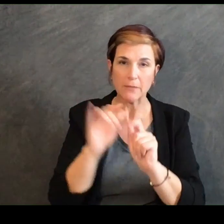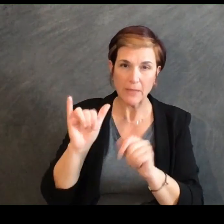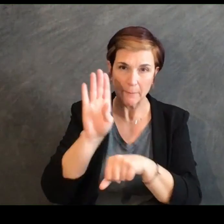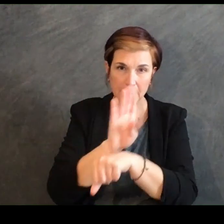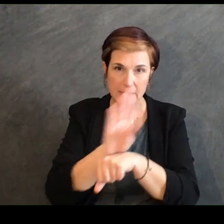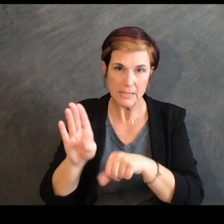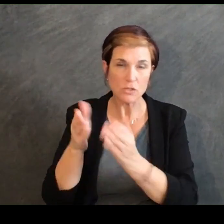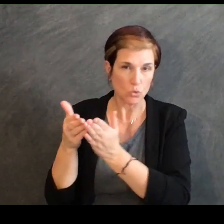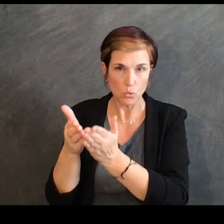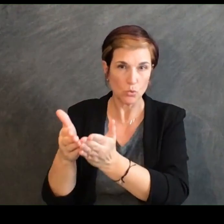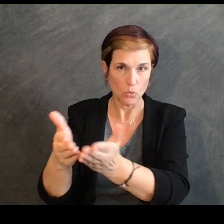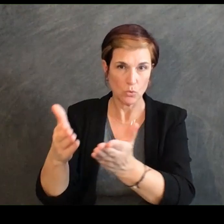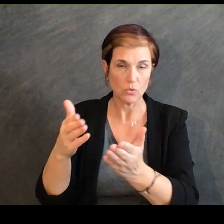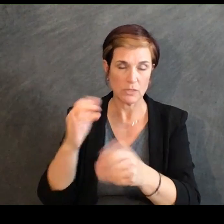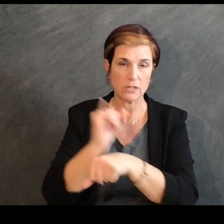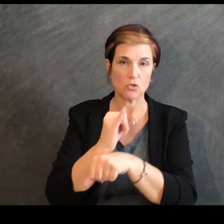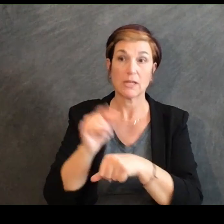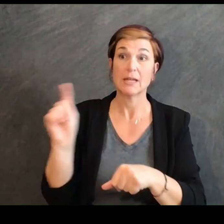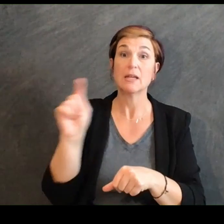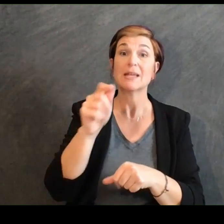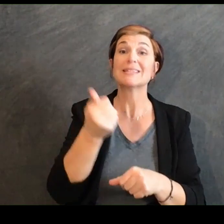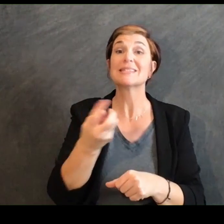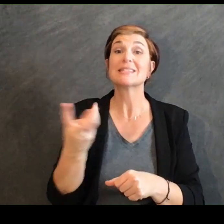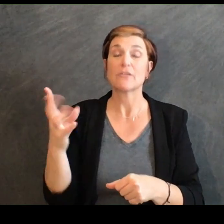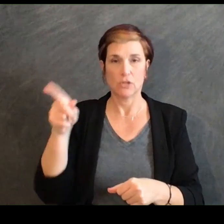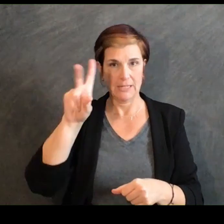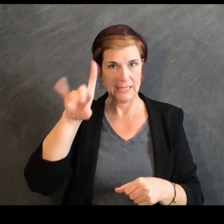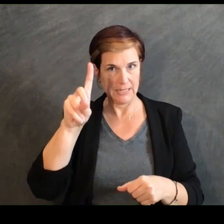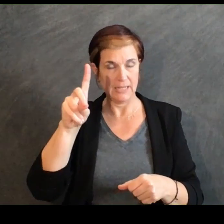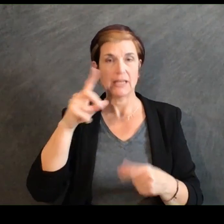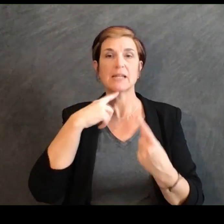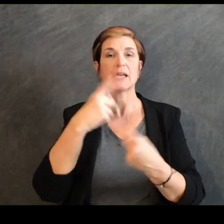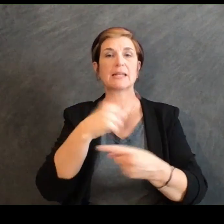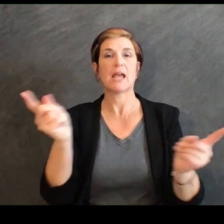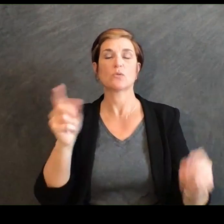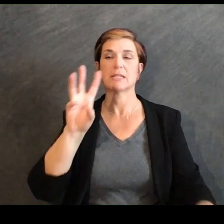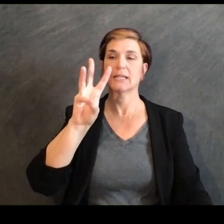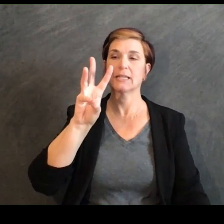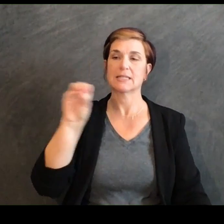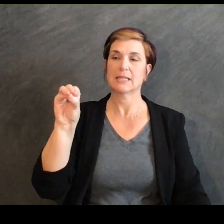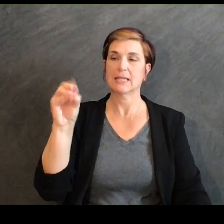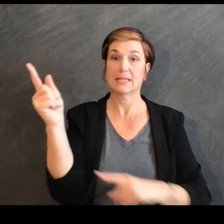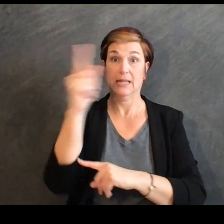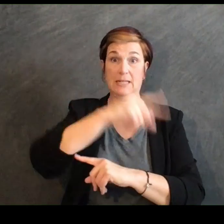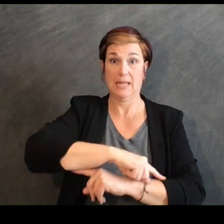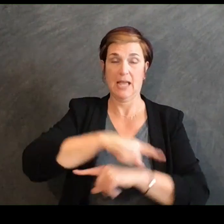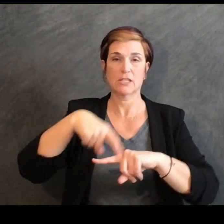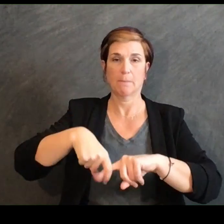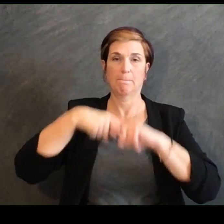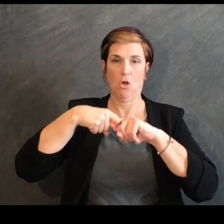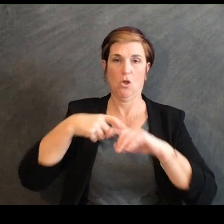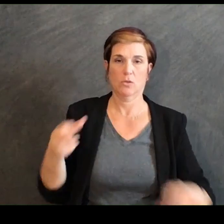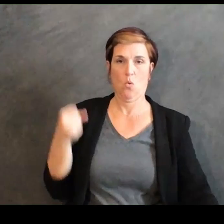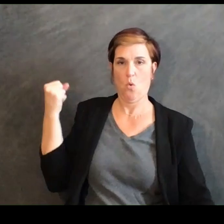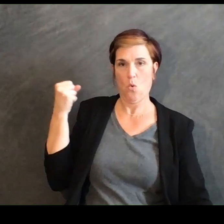lines have announced a 60-day pause in operations our Department of Homeland